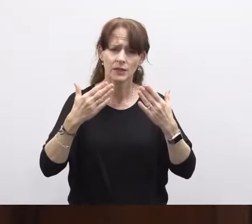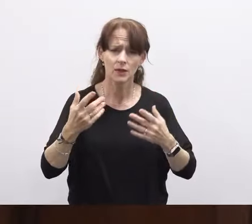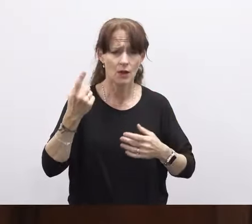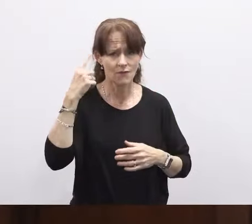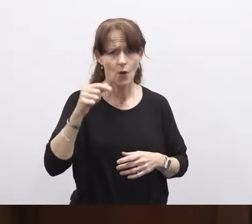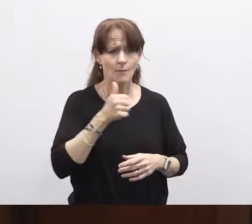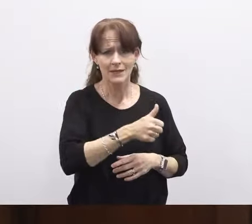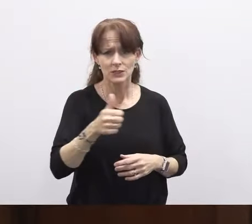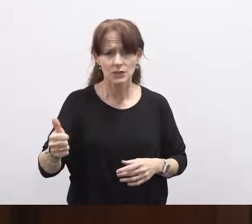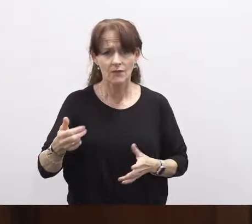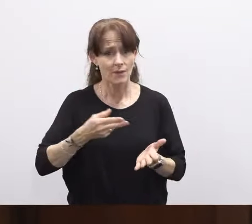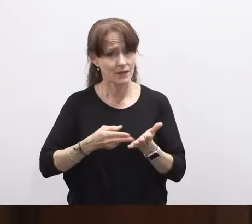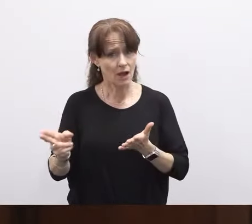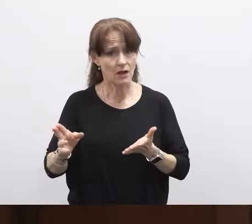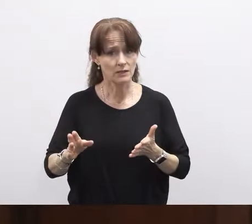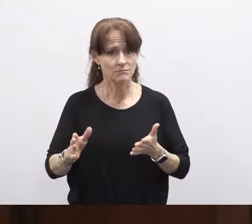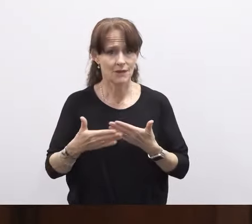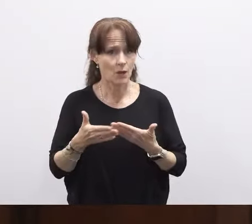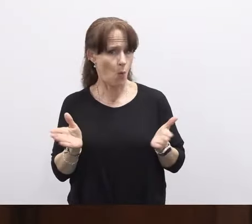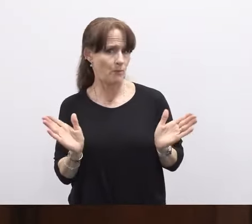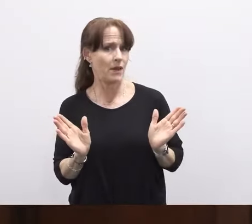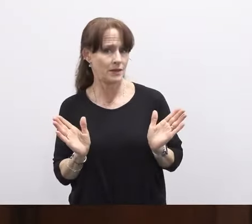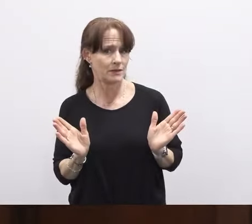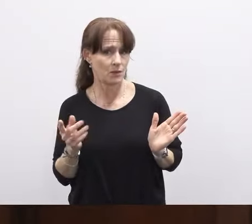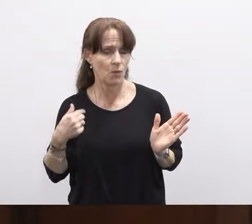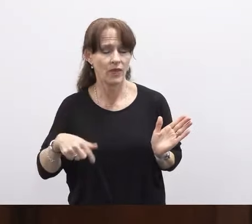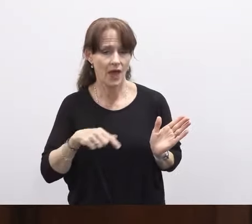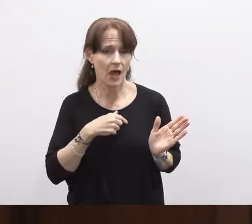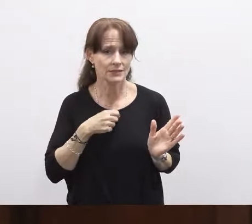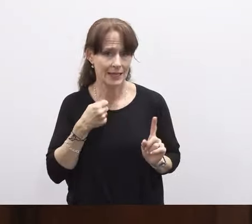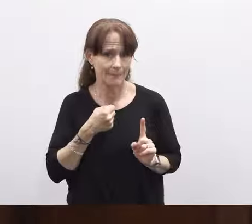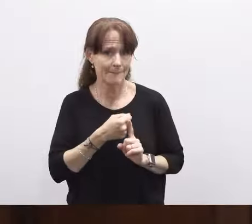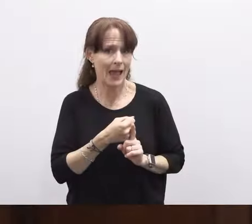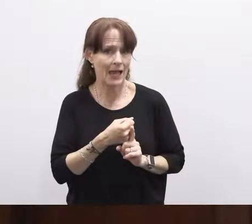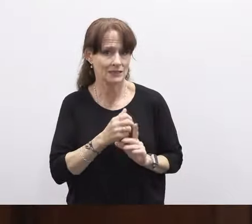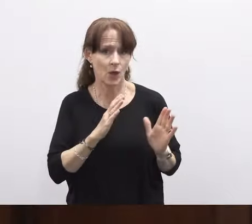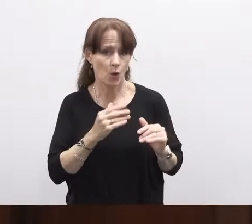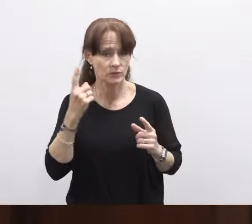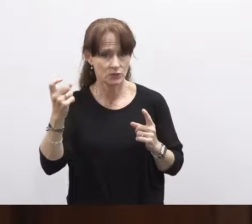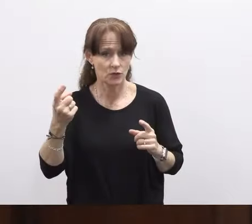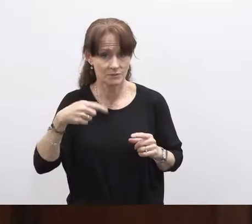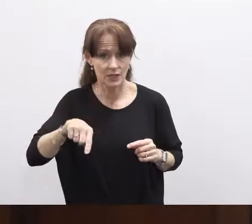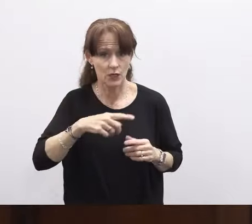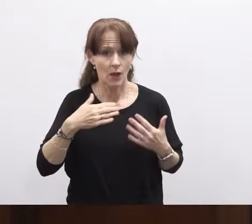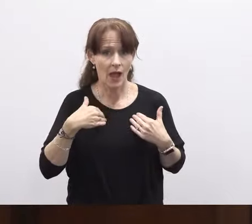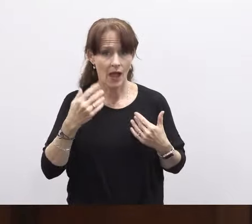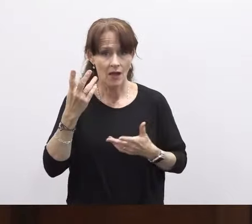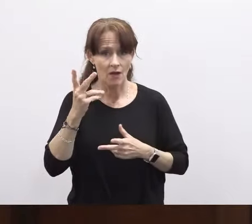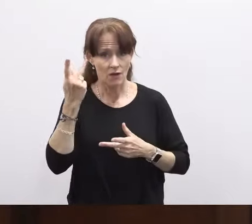and being really honest and open with us about the impacts and the hopes and dreams that you have for the people who are coming behind you.